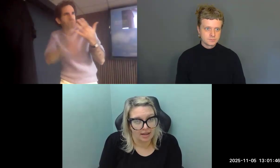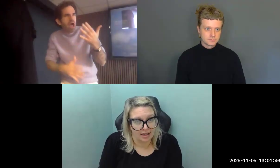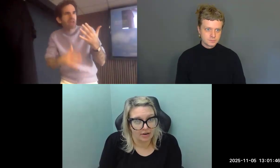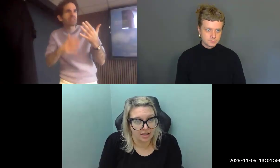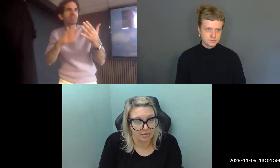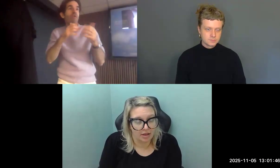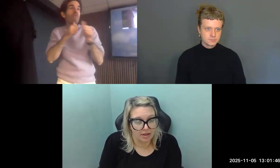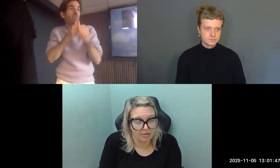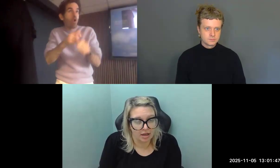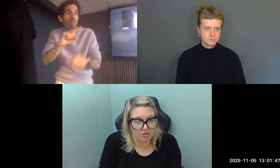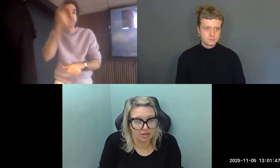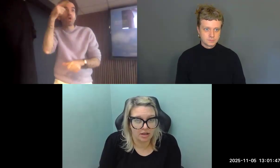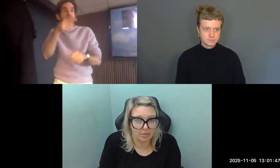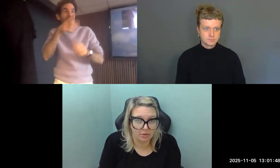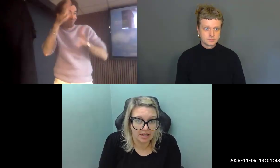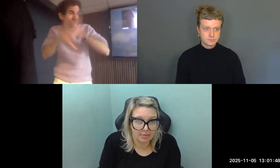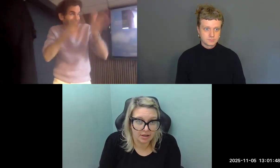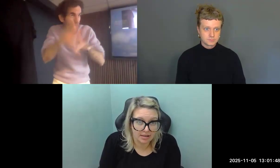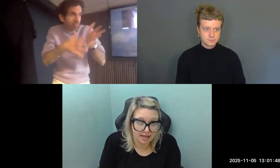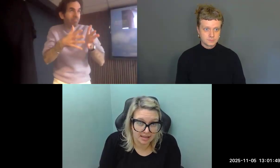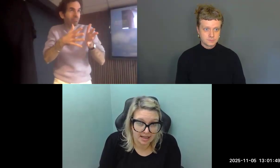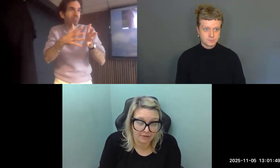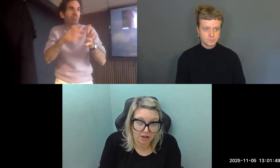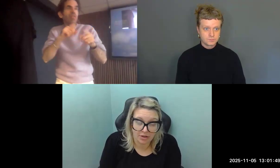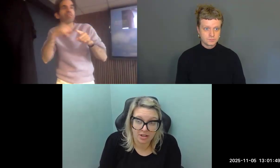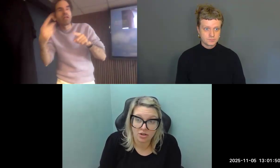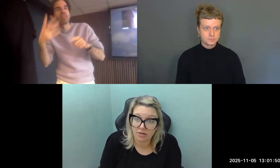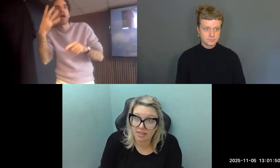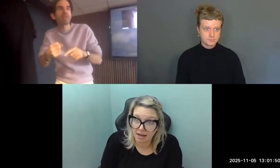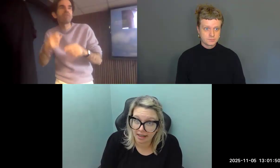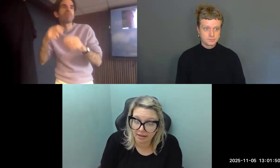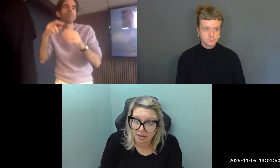I think there are some other countries, for example, Libras. Does that follow the use of the sign?